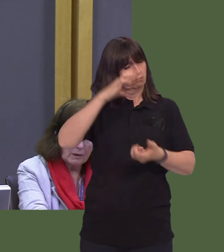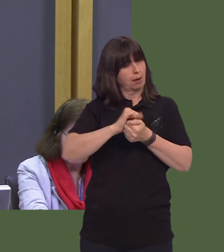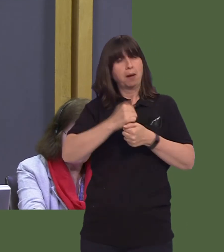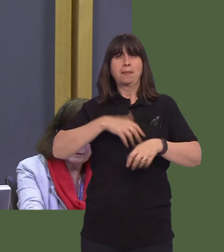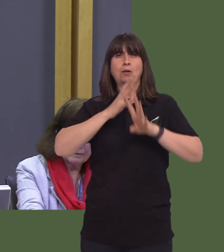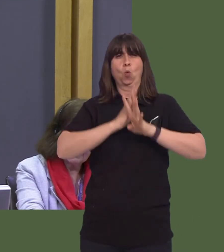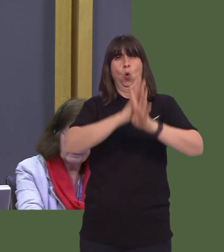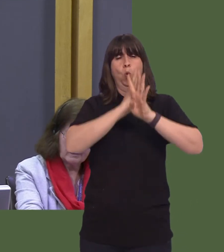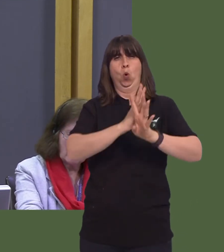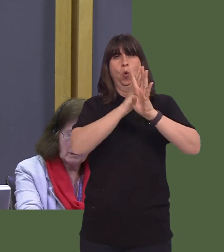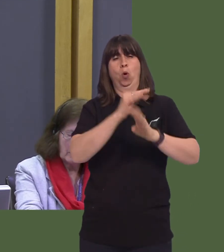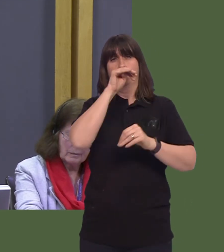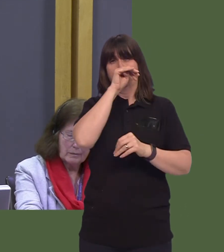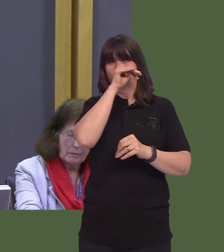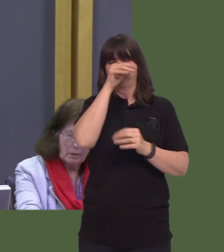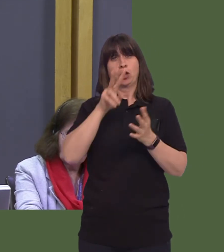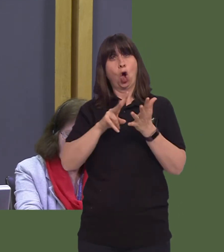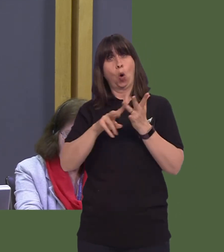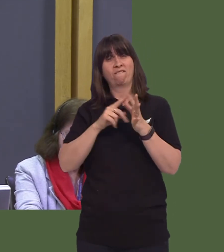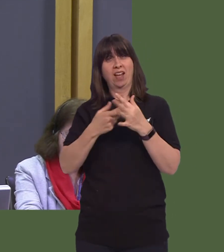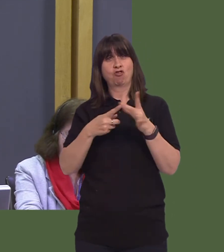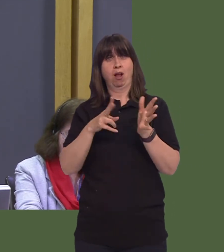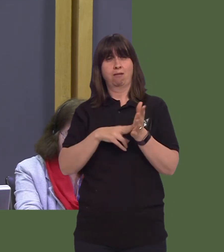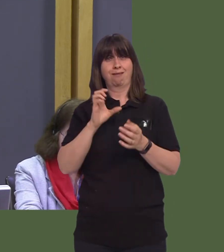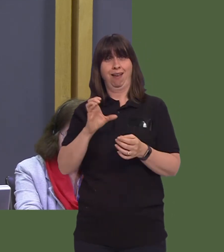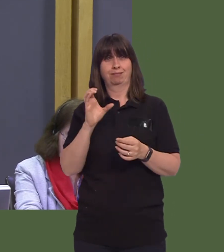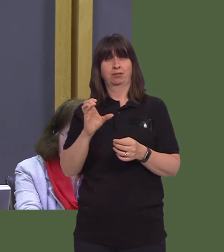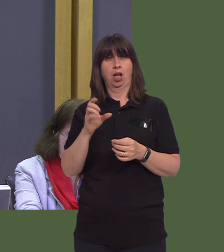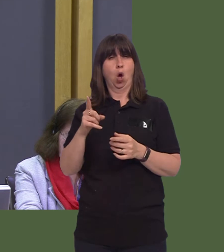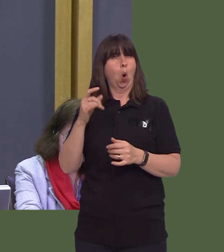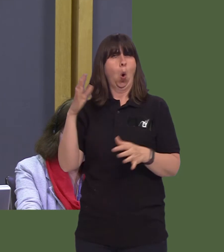According to Ovarian Cancer Action, ovarian cancer is the UK's deadliest gynaecological